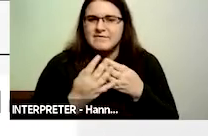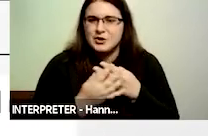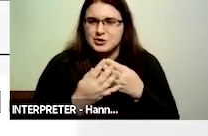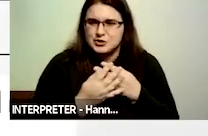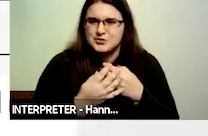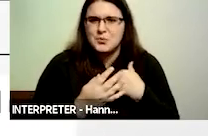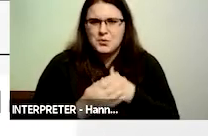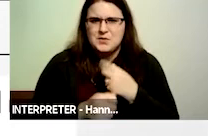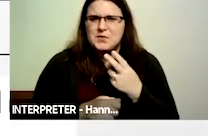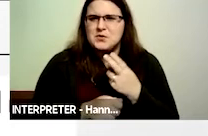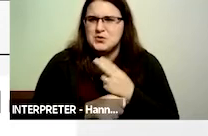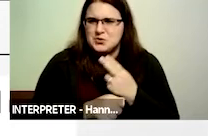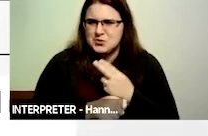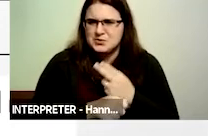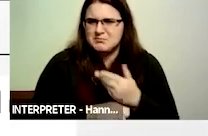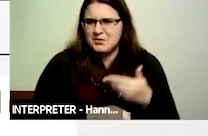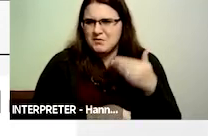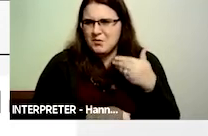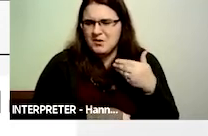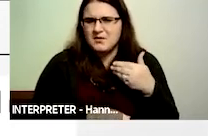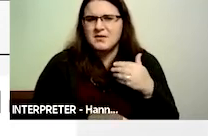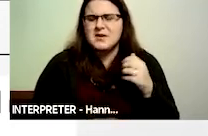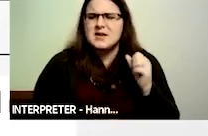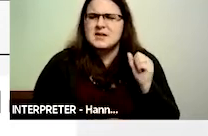and we may come back to this because I know Snapchat is still pretty popular